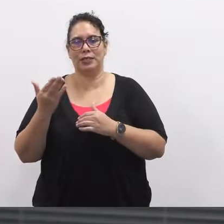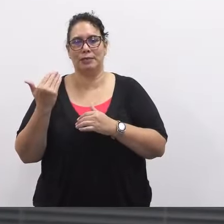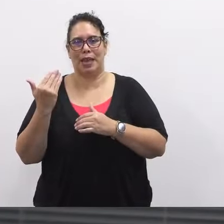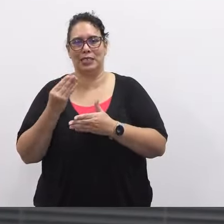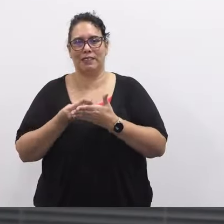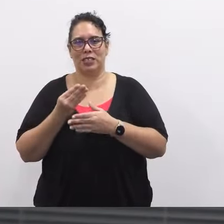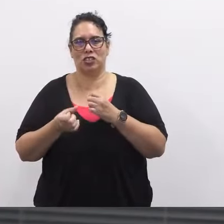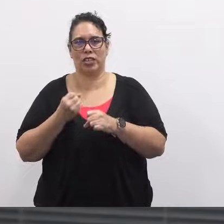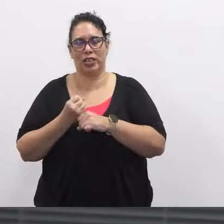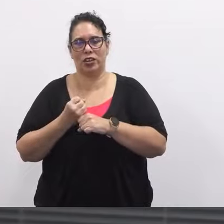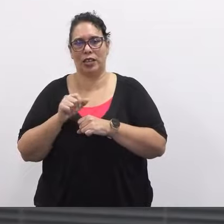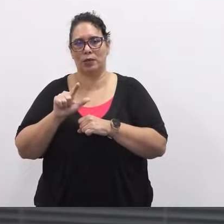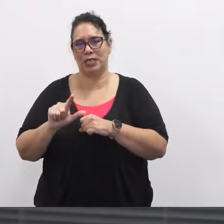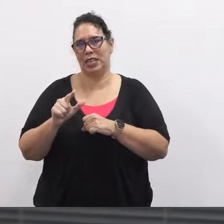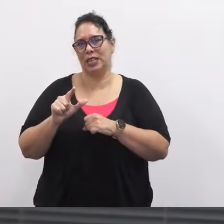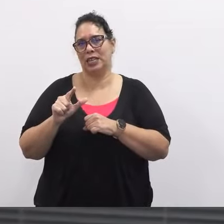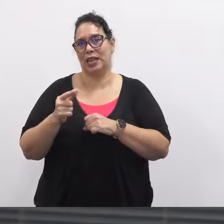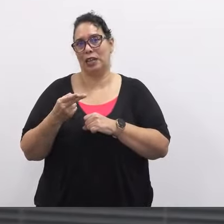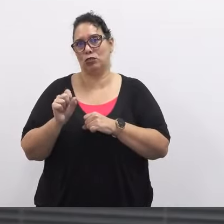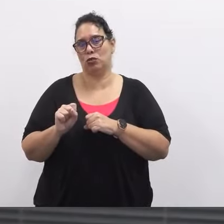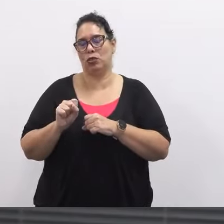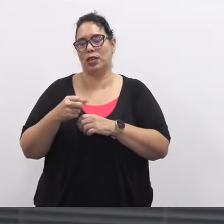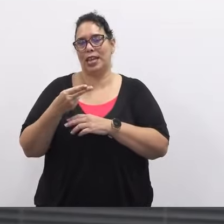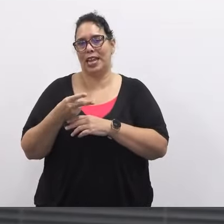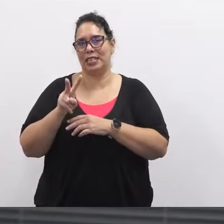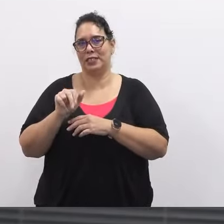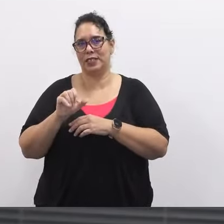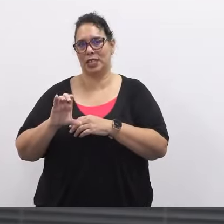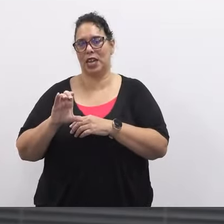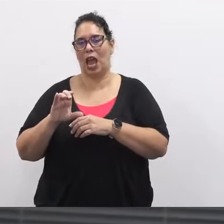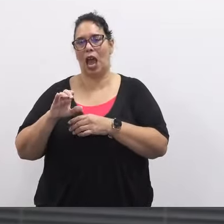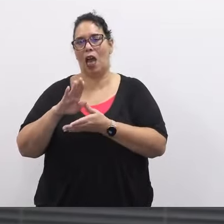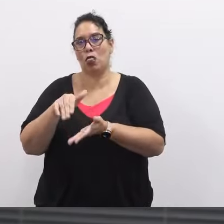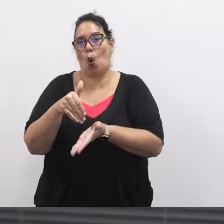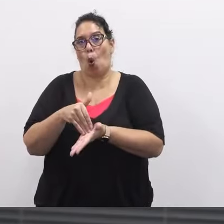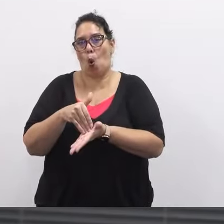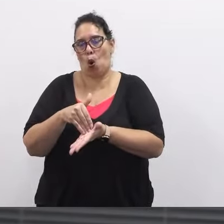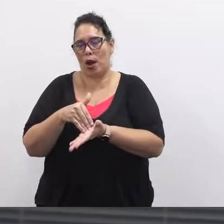that would have been for Lakewood HVAC work on the core buildings so on the classroom buildings, per se.